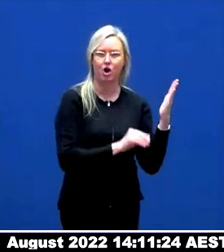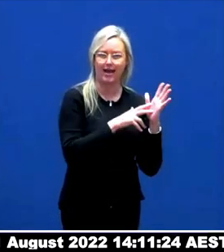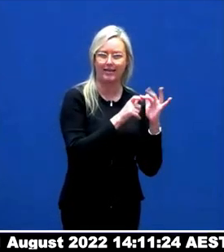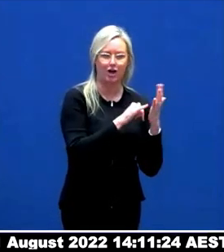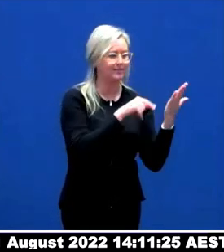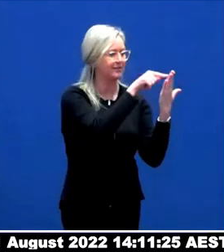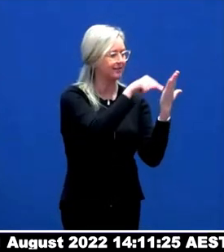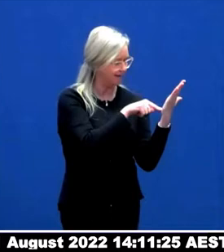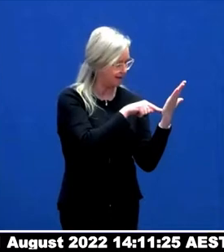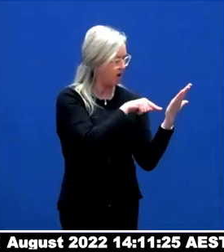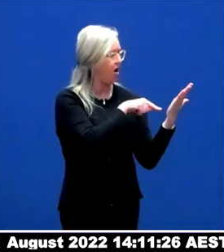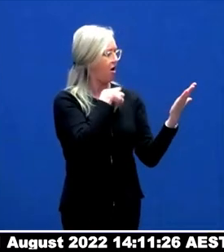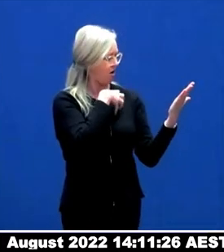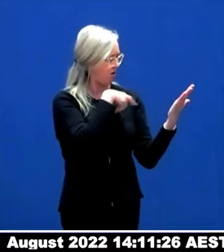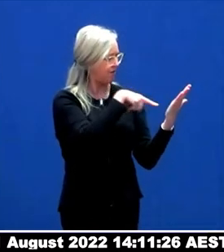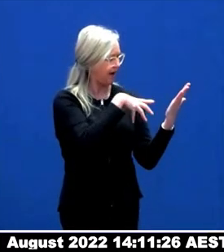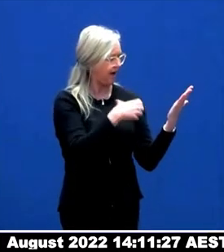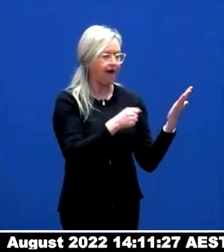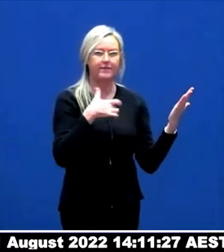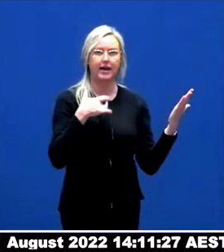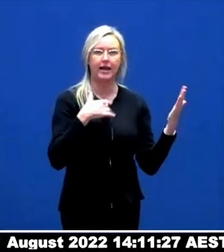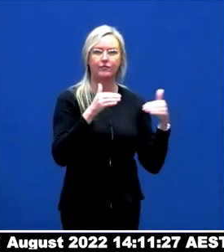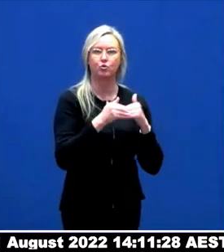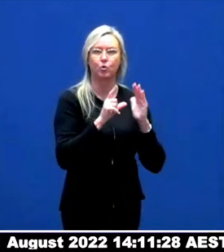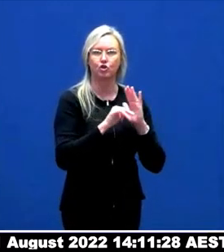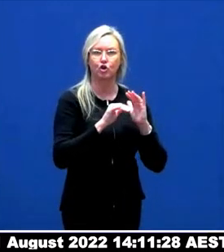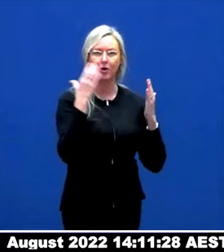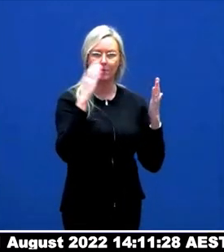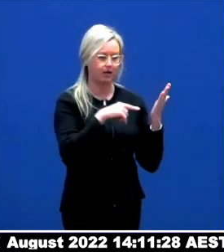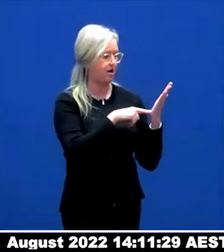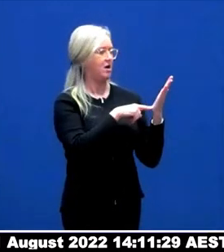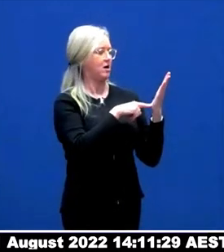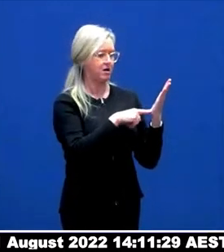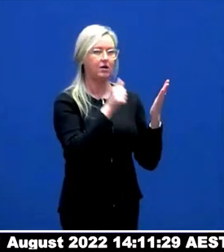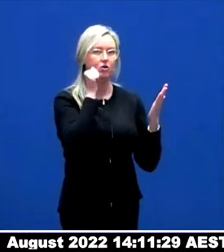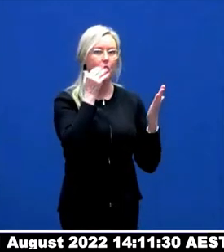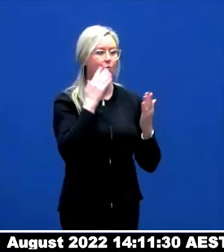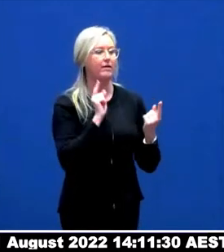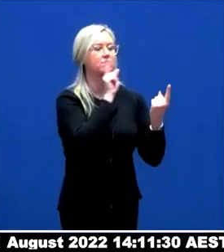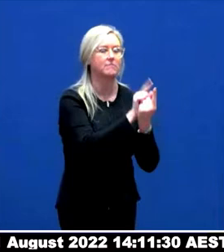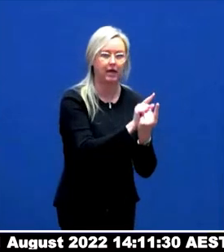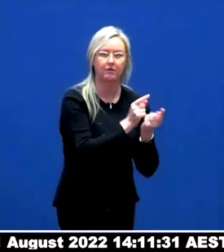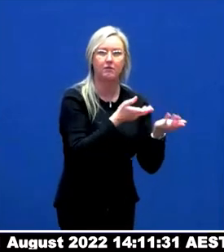If somebody's already an NDIS participant, you've told us in your statement that if the